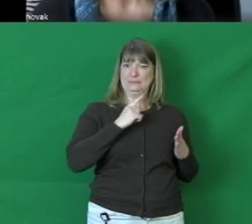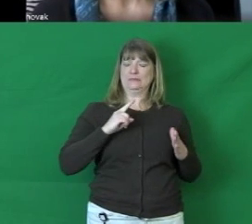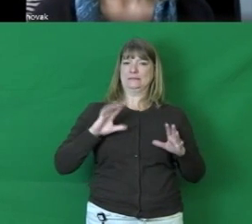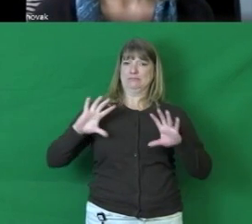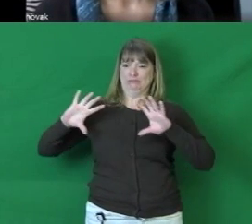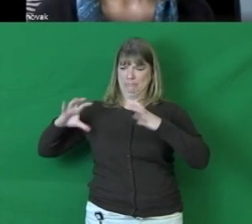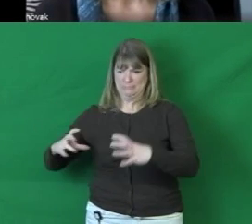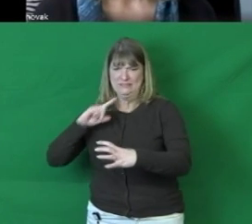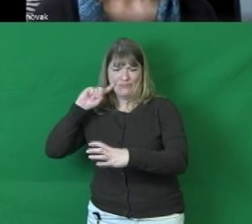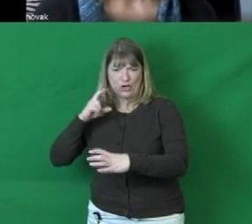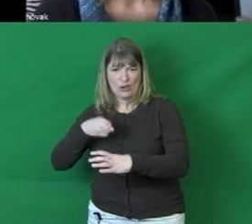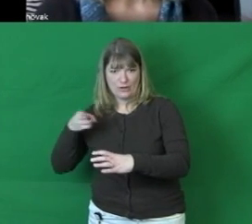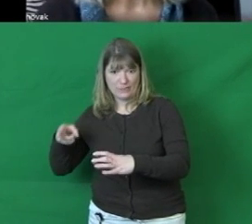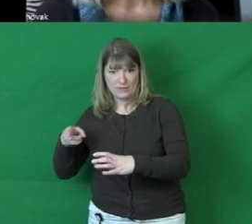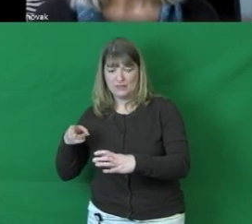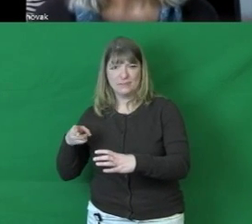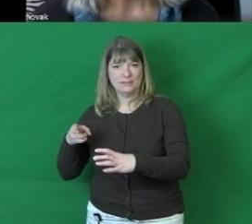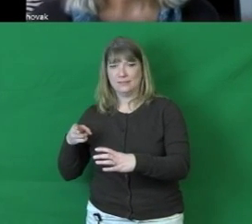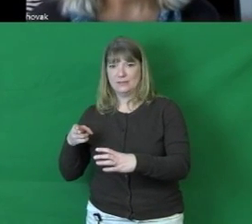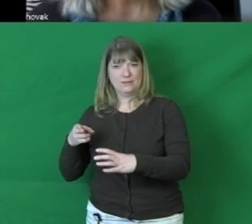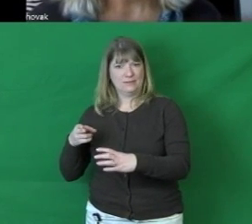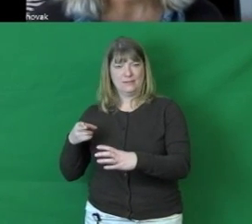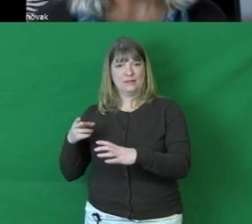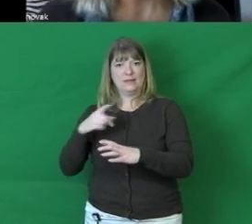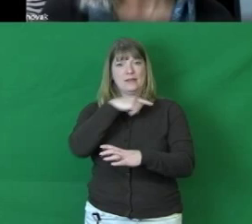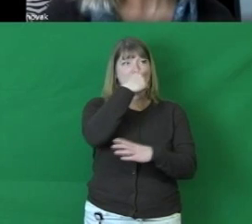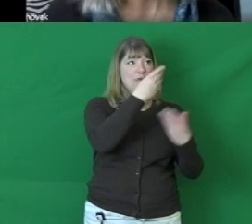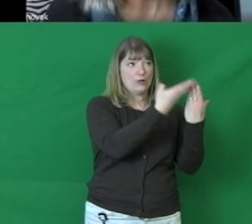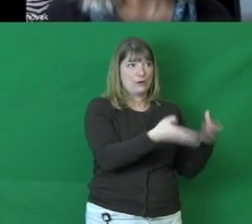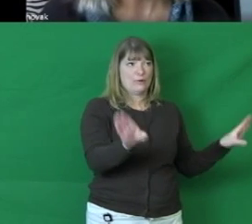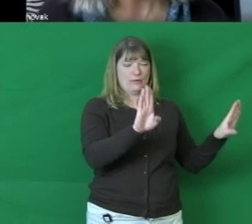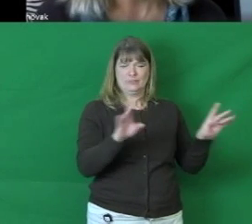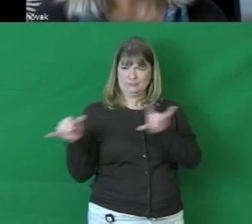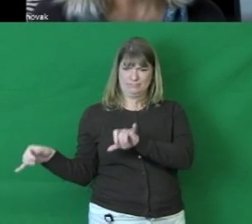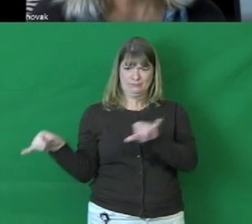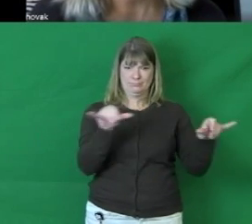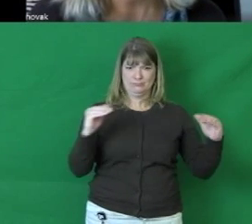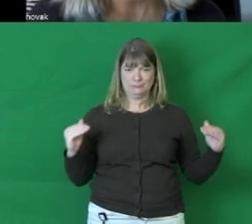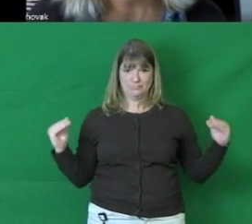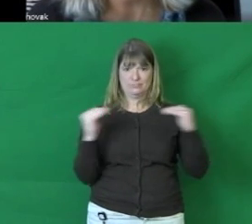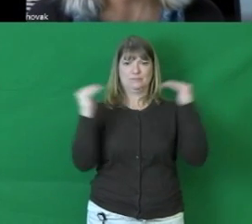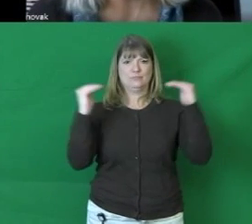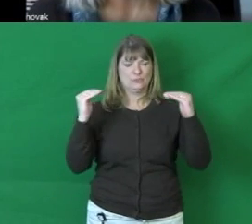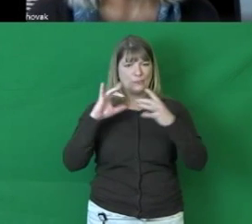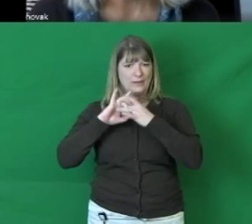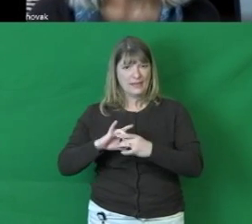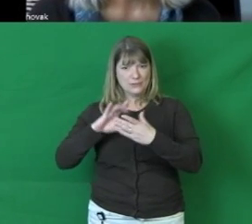hard of hearing, do just as well as the hearing subjects, when it comes to rhythmic testing.